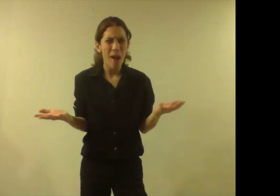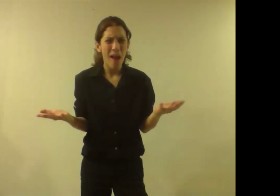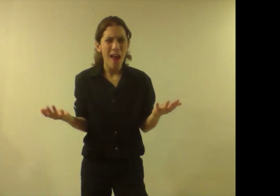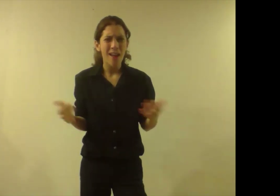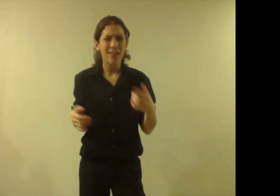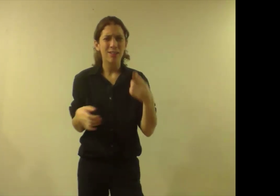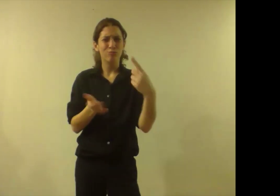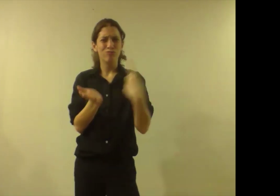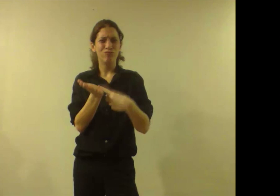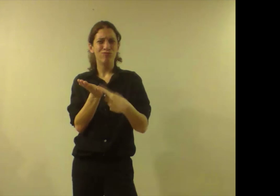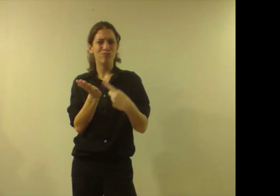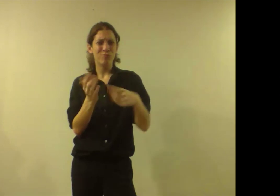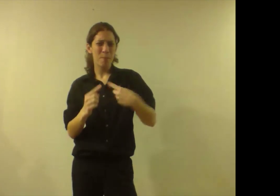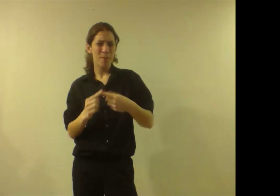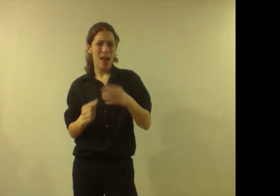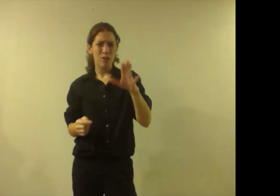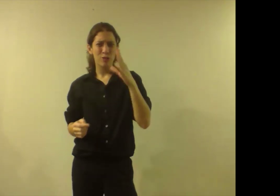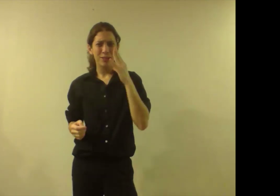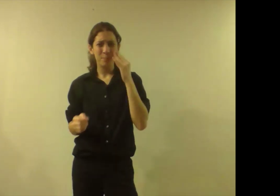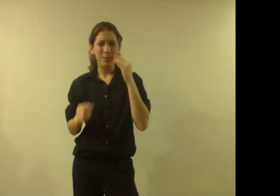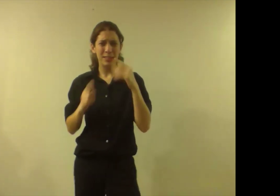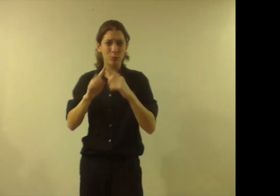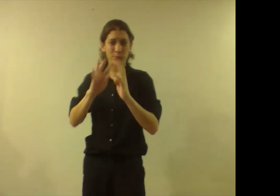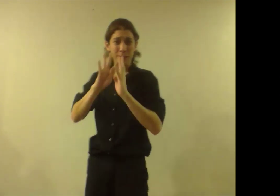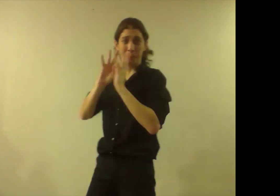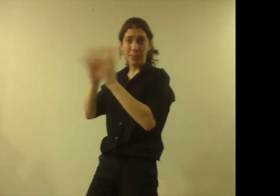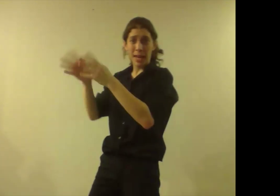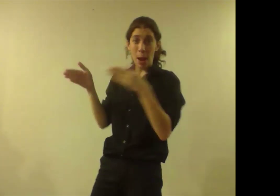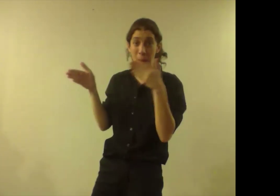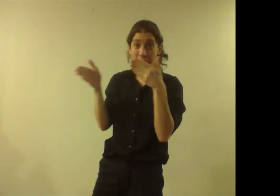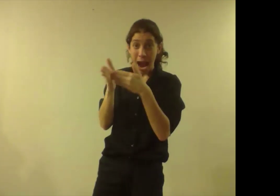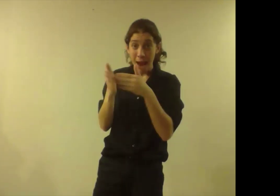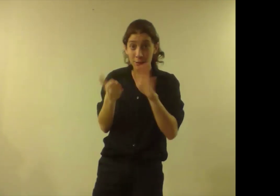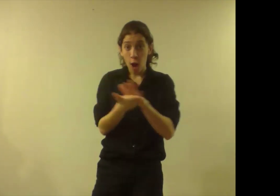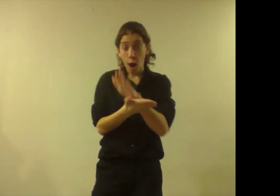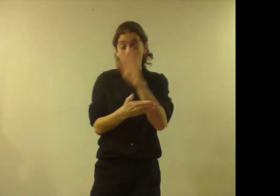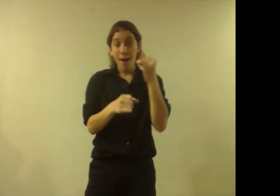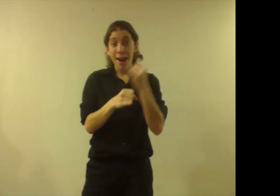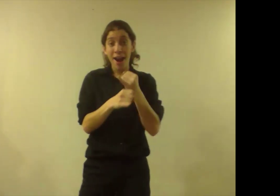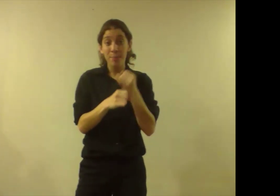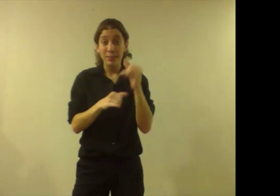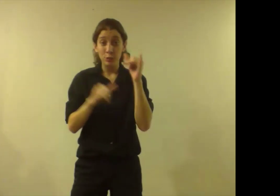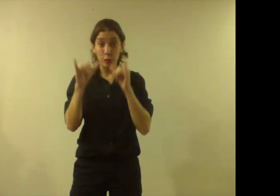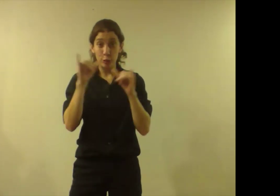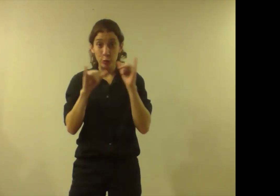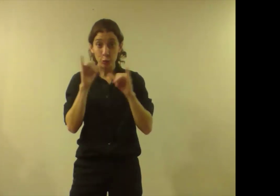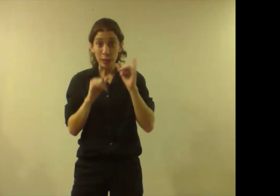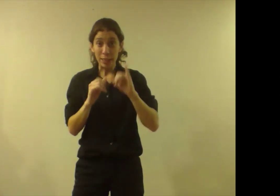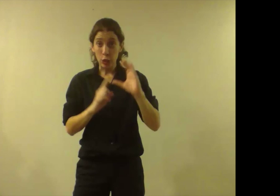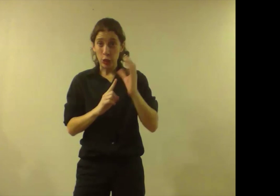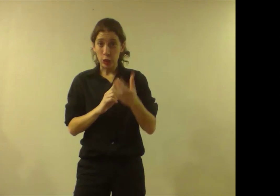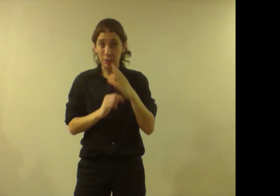in which you speak about your experiences to "speak out against the college campus drinking culture